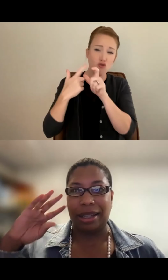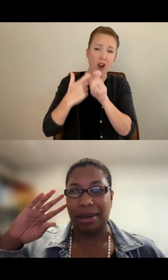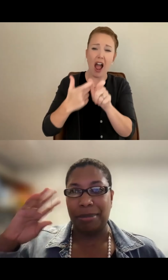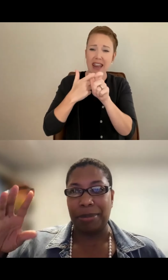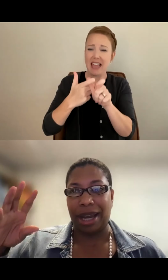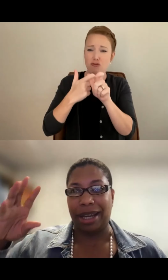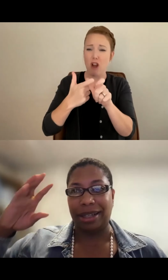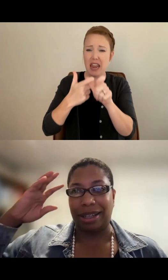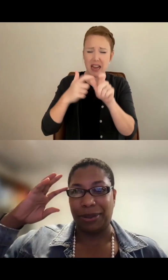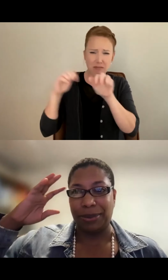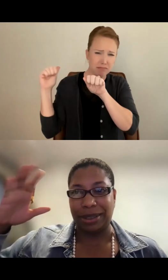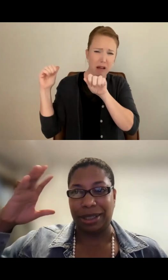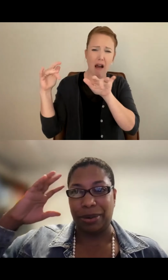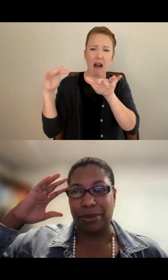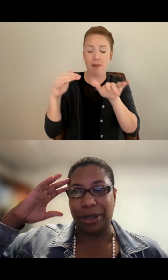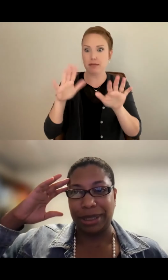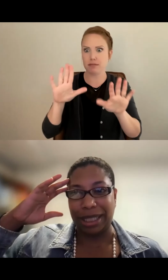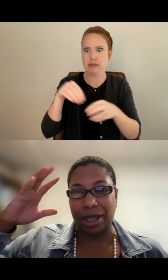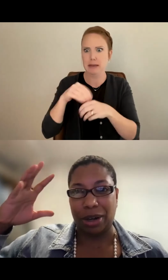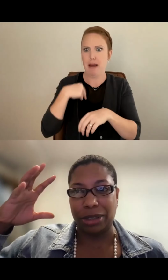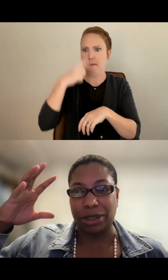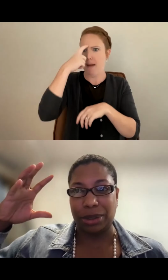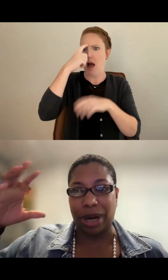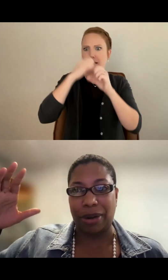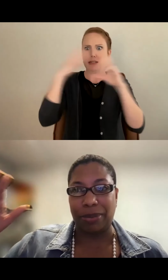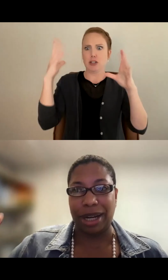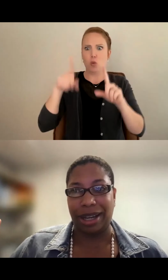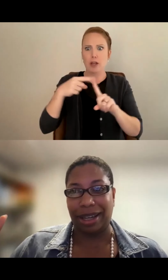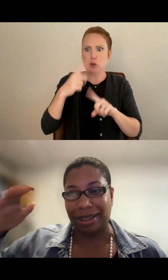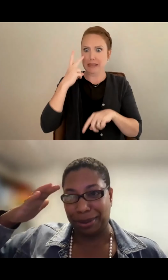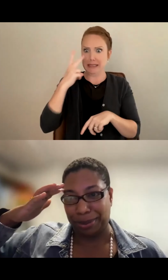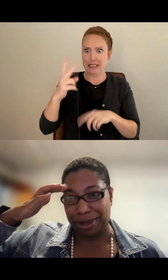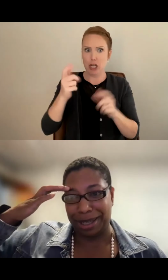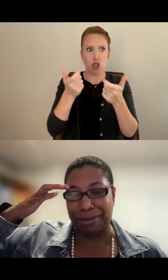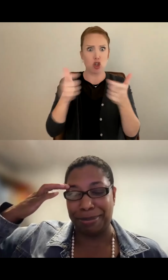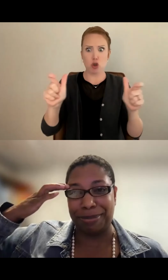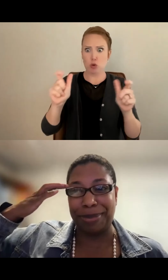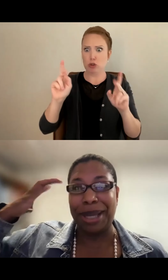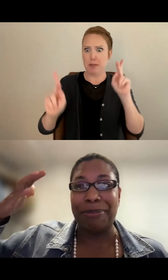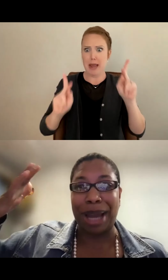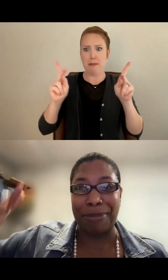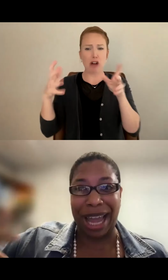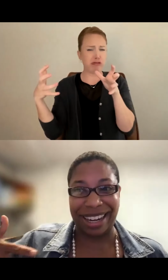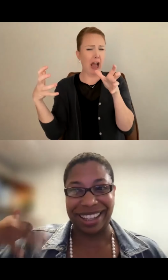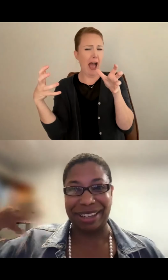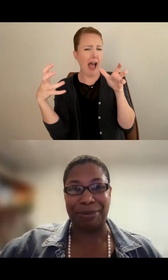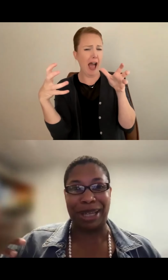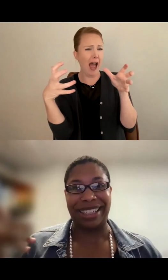In my mind, when you see a large crowd running, you might panic a little bit.